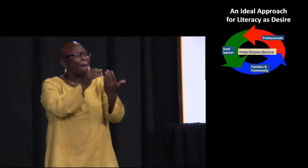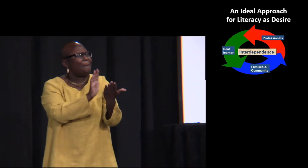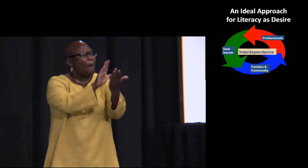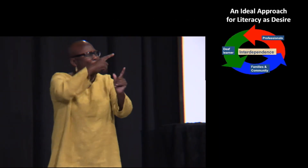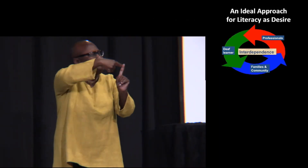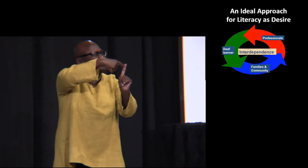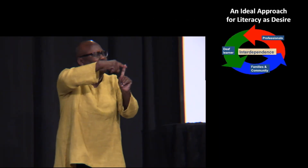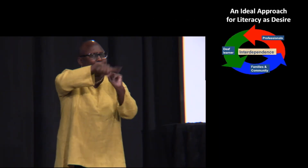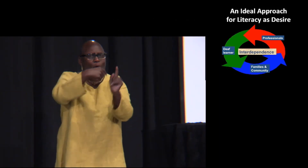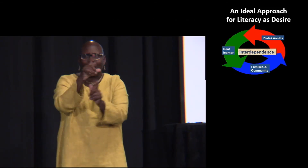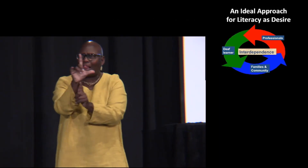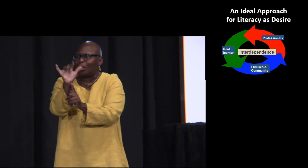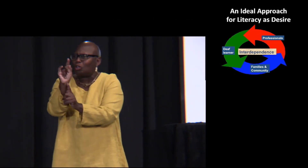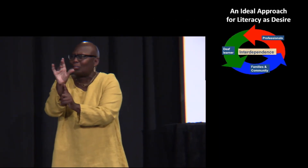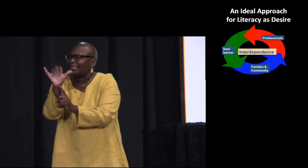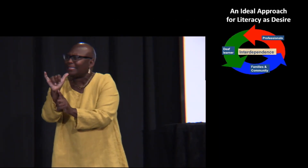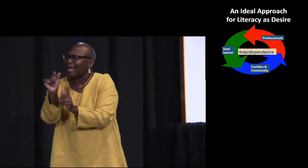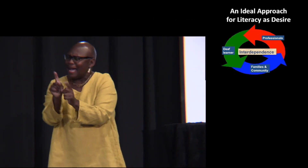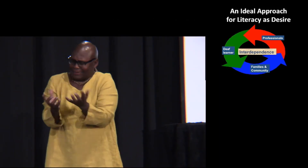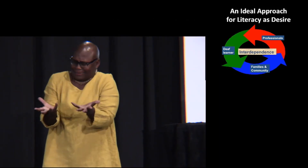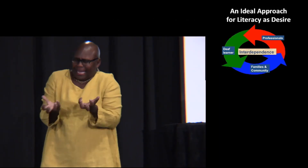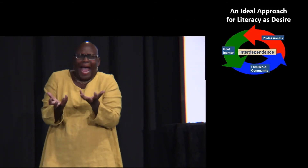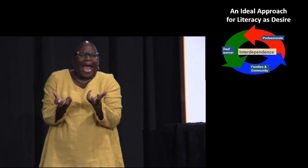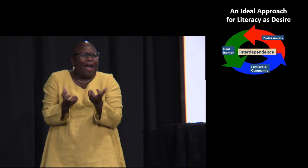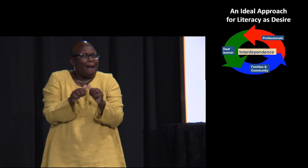start with storytelling.